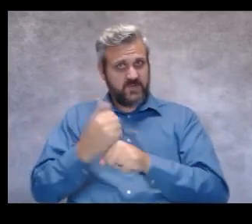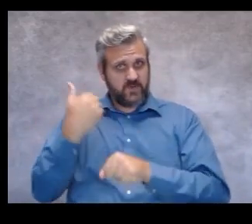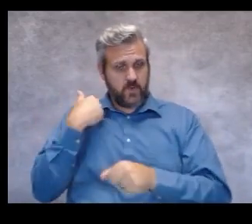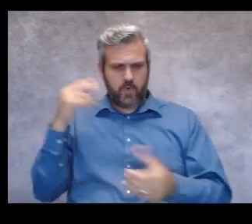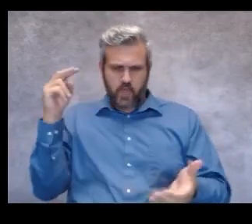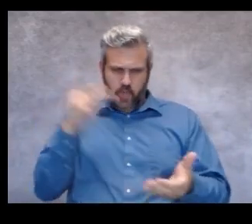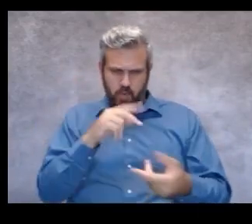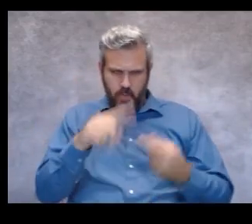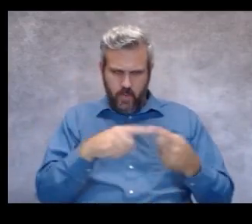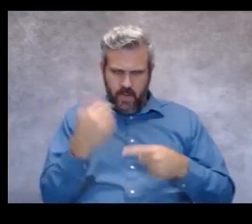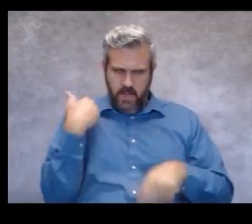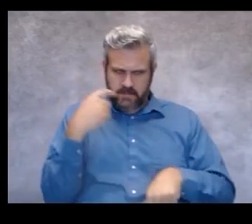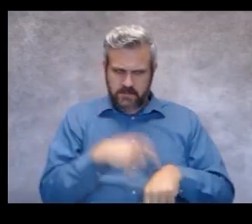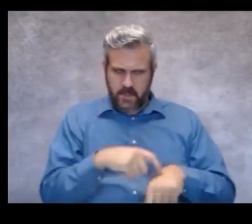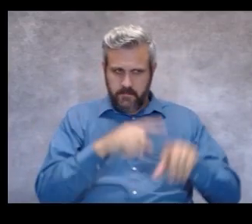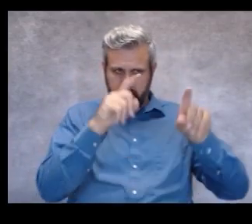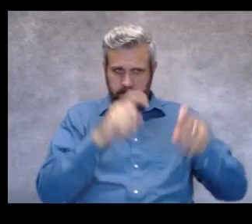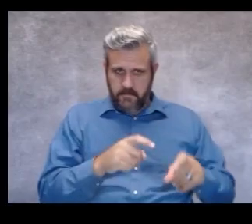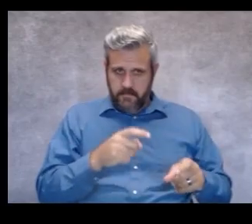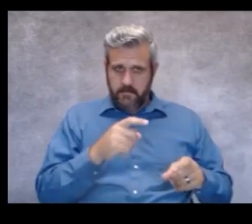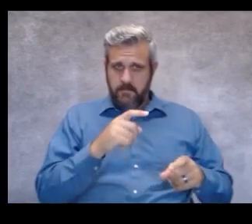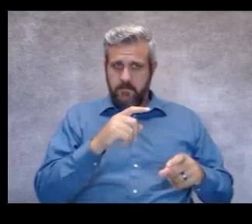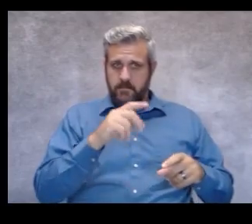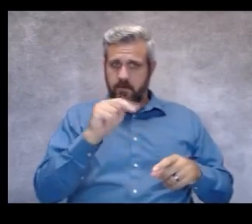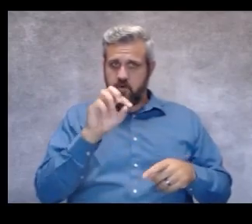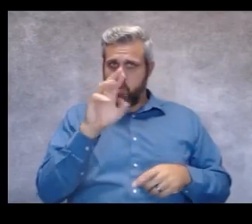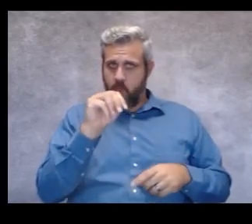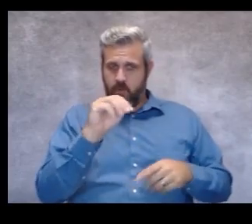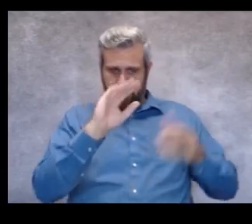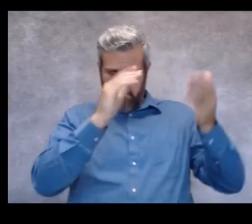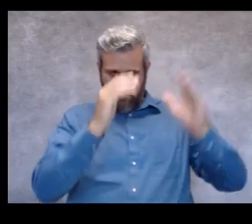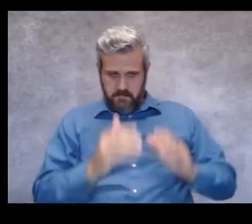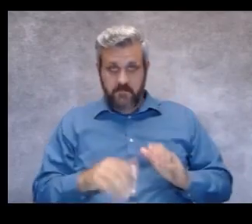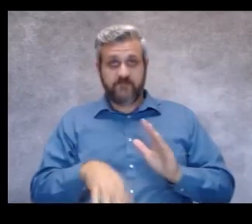been purchased and normed. This can usually be found on the assessment